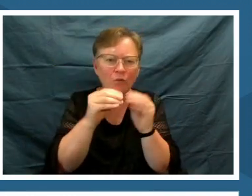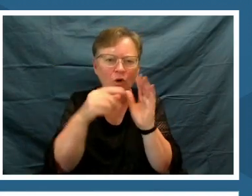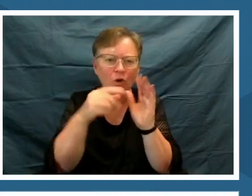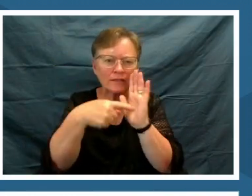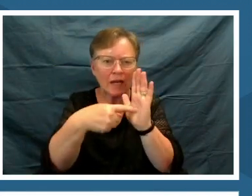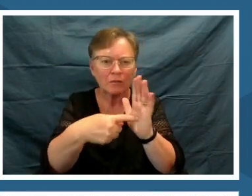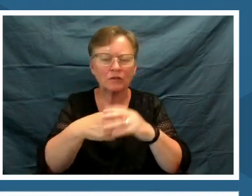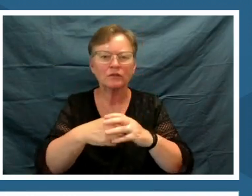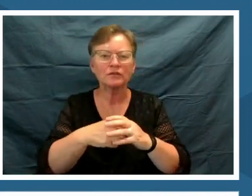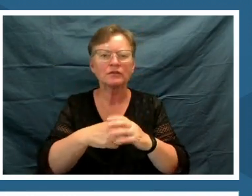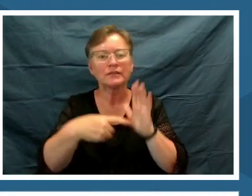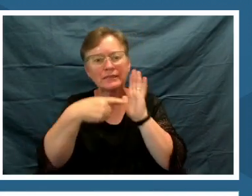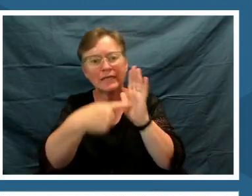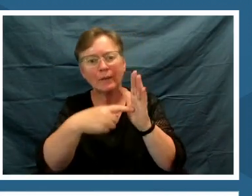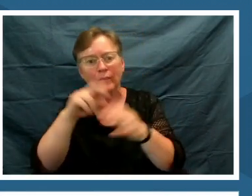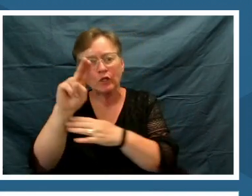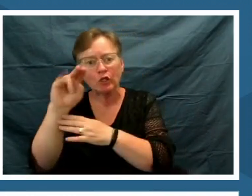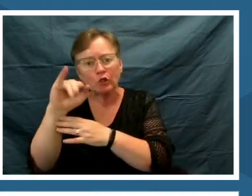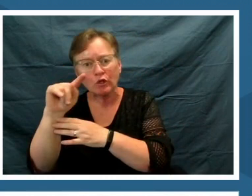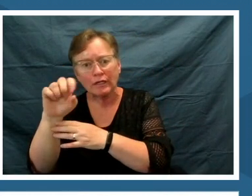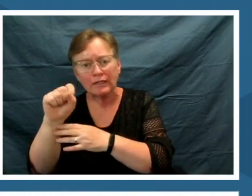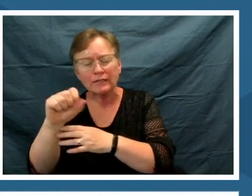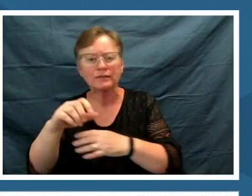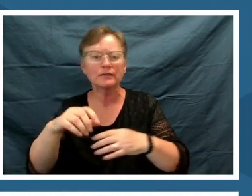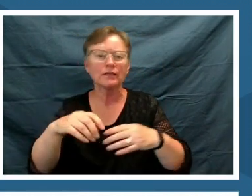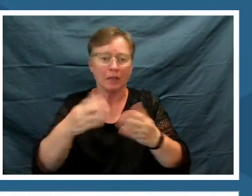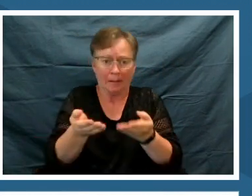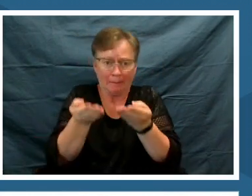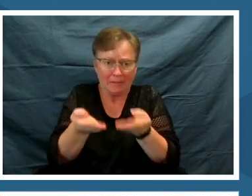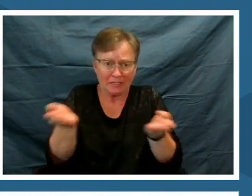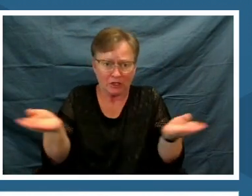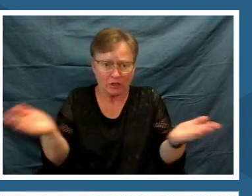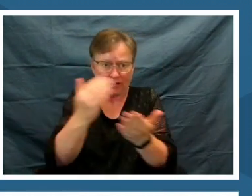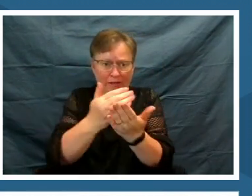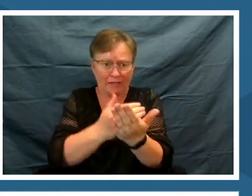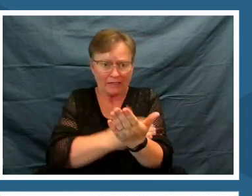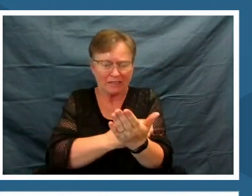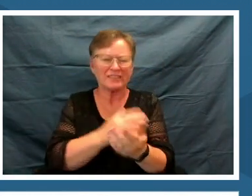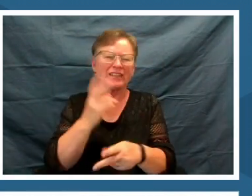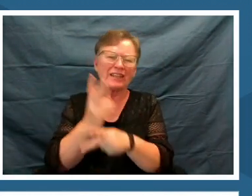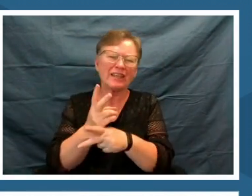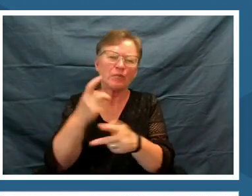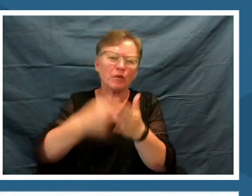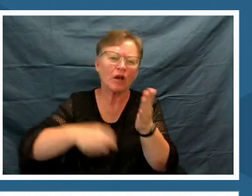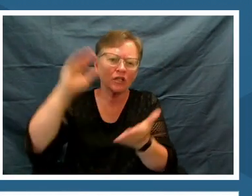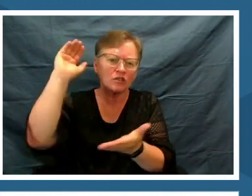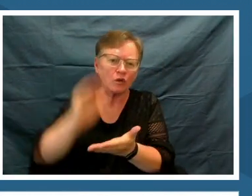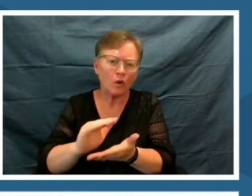right to keep it really inexpensive what are the things that you could use in